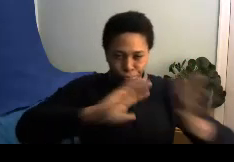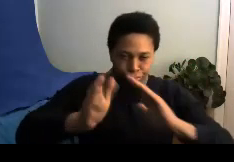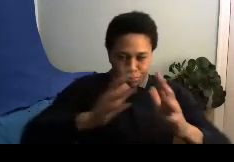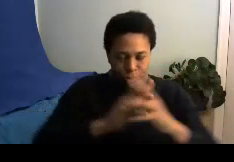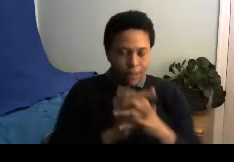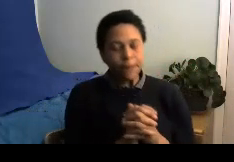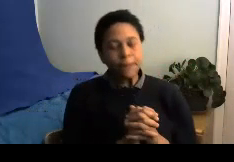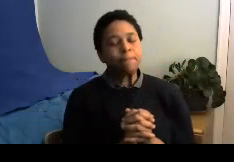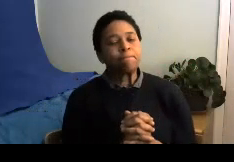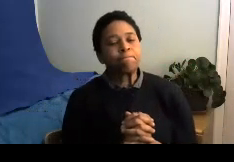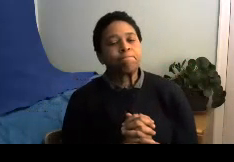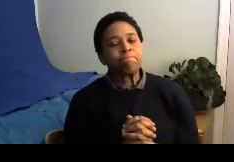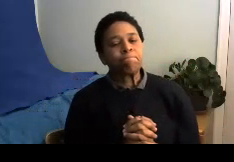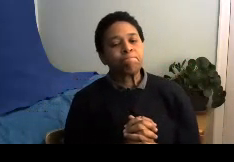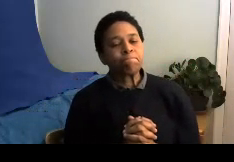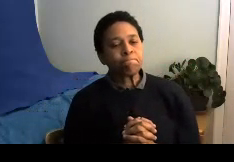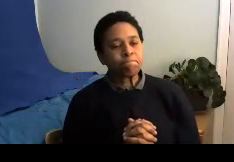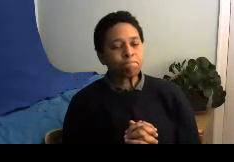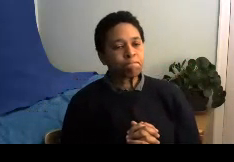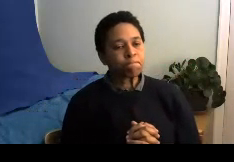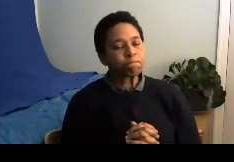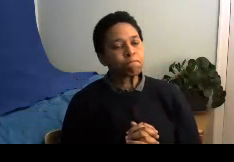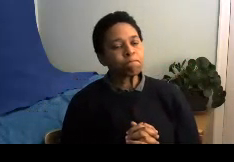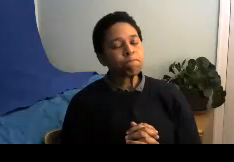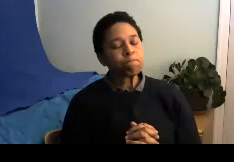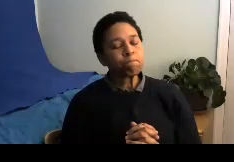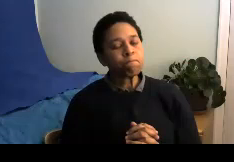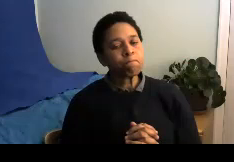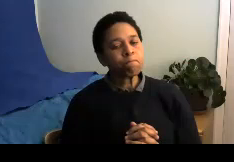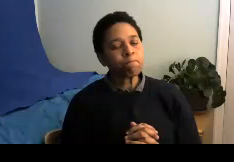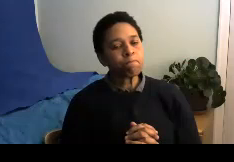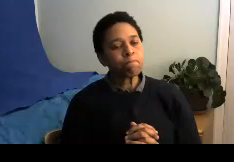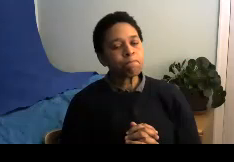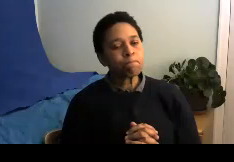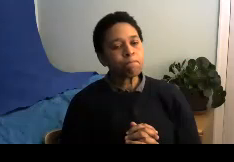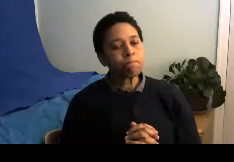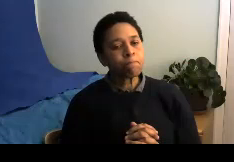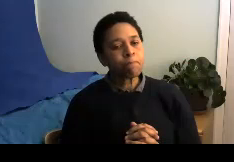And so we're as accessible as possible. So without further ado